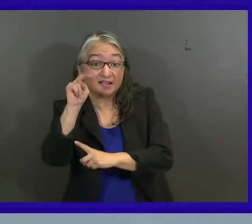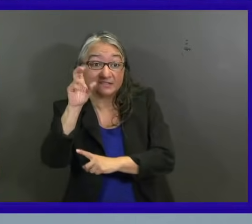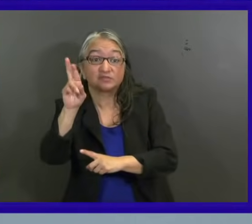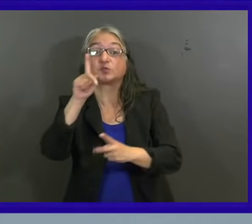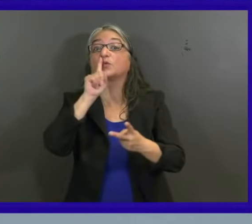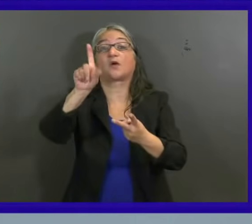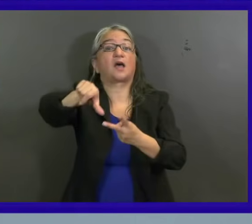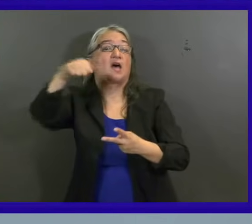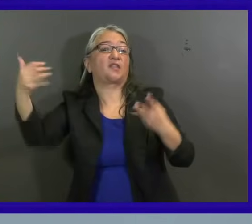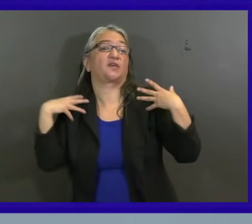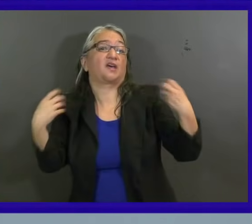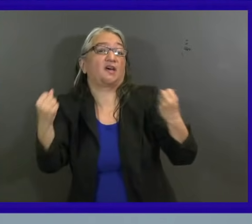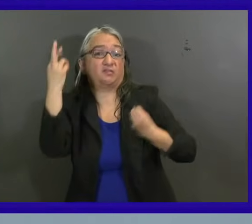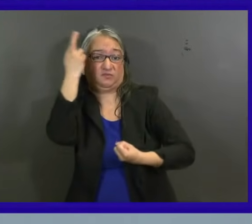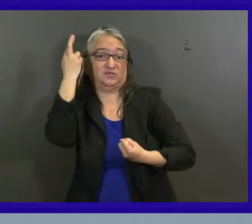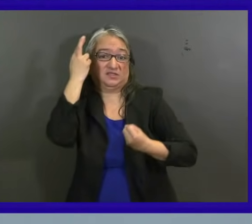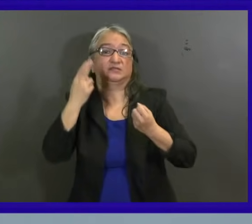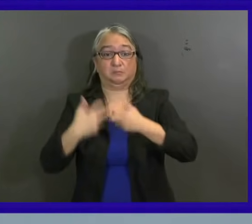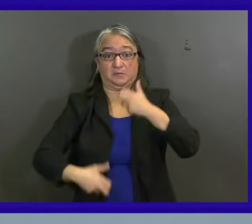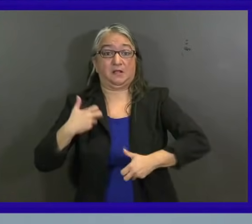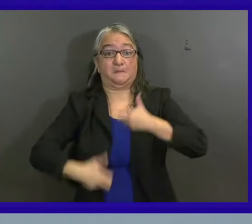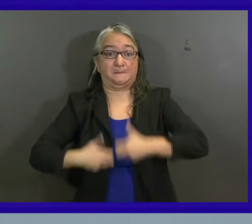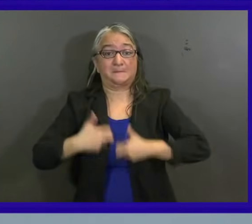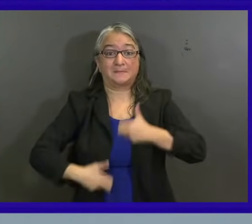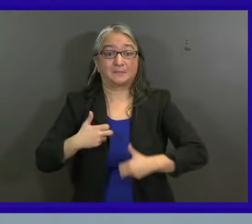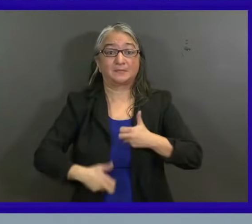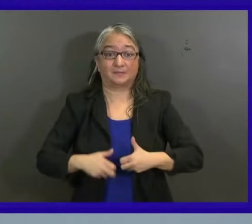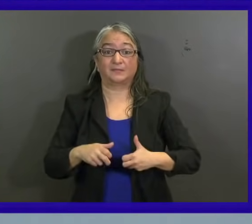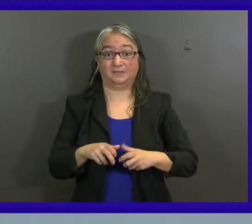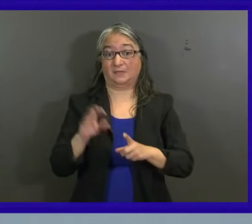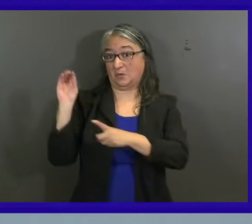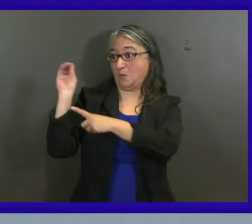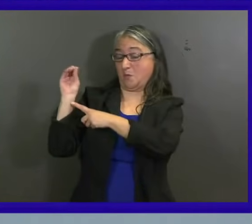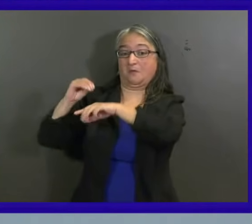those people who might already have something else that's impacting their immune response